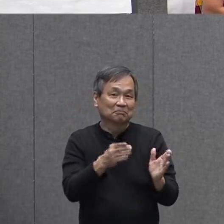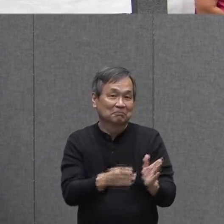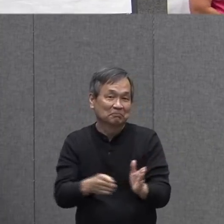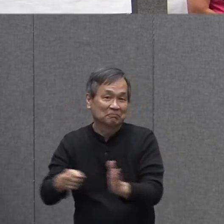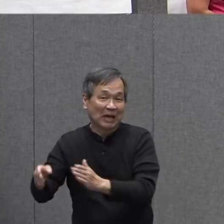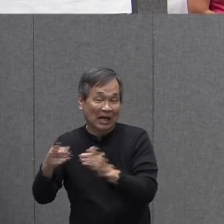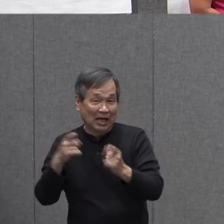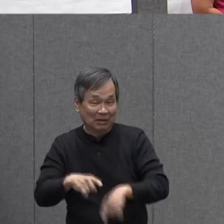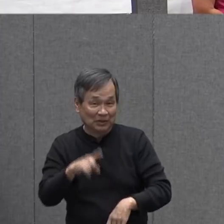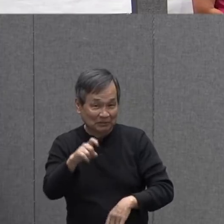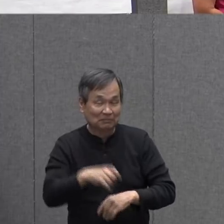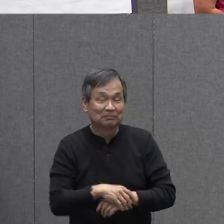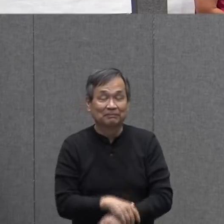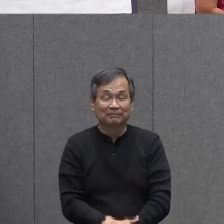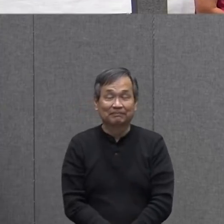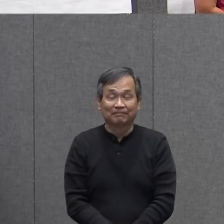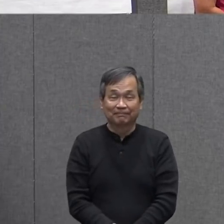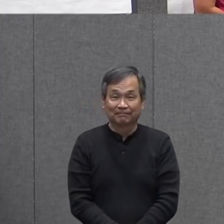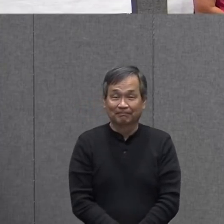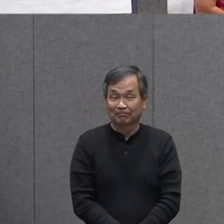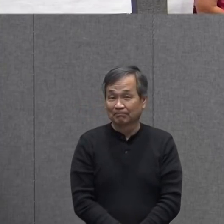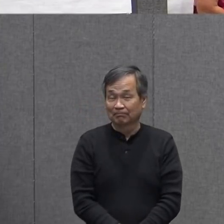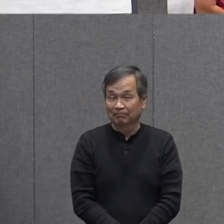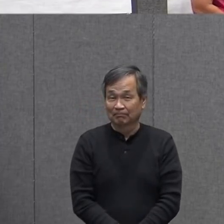when we count this way? What do you notice?